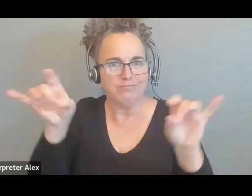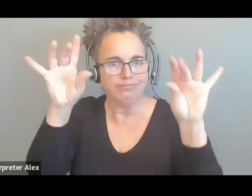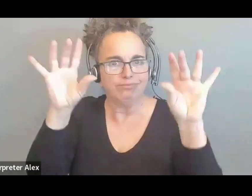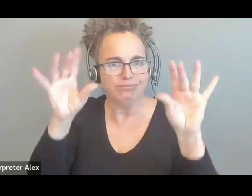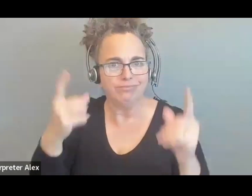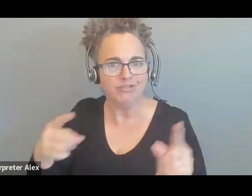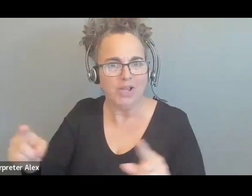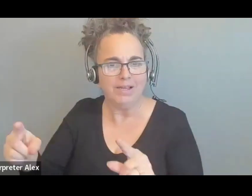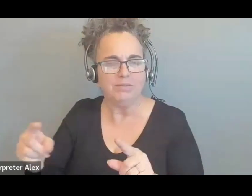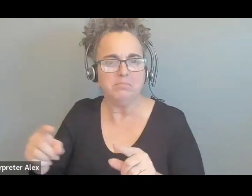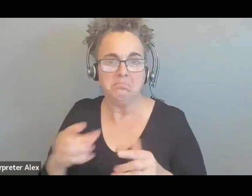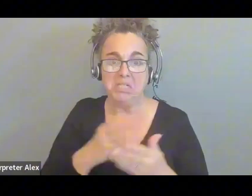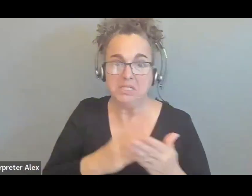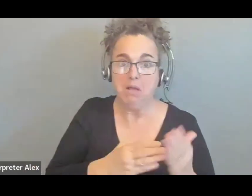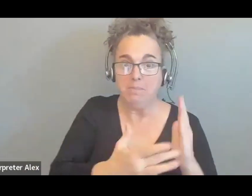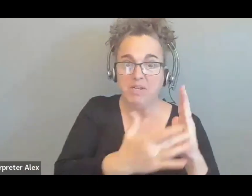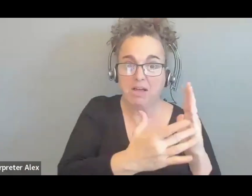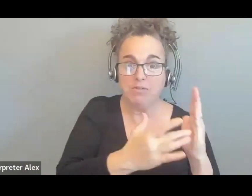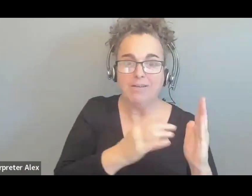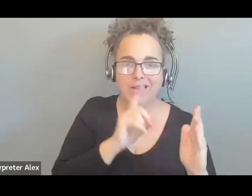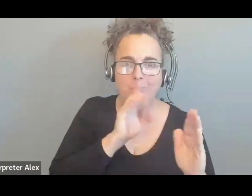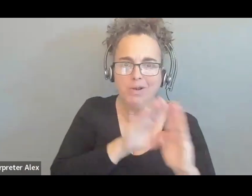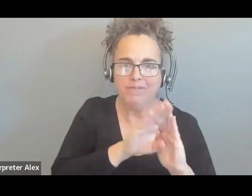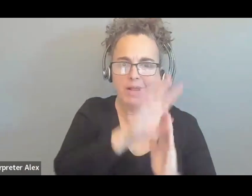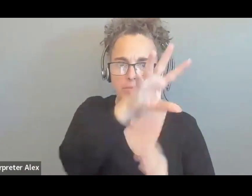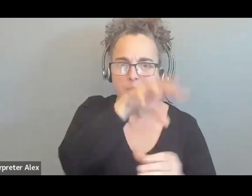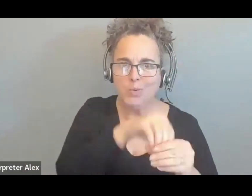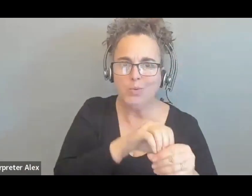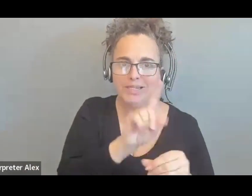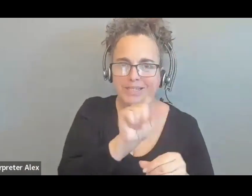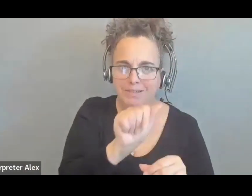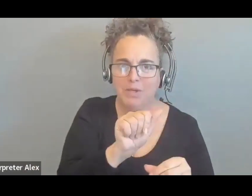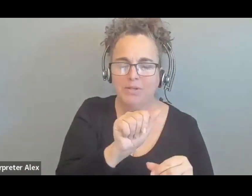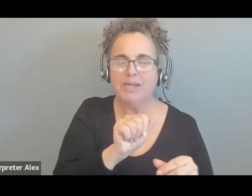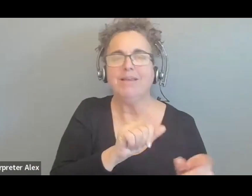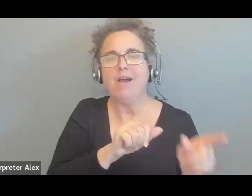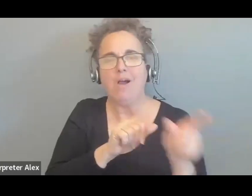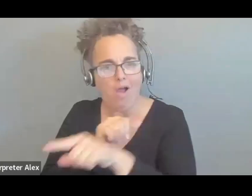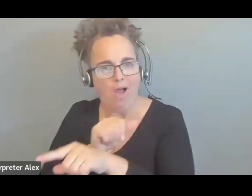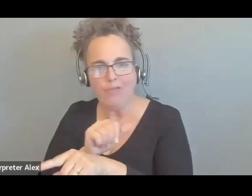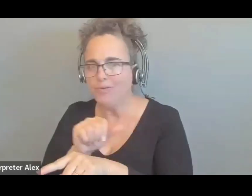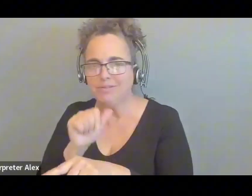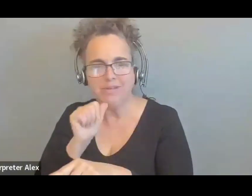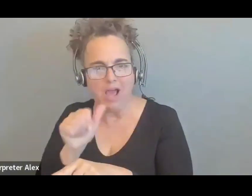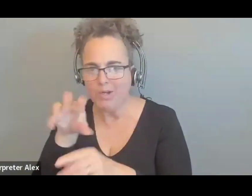And so I think, I think flagging things earlier is important. And I also think context is important.